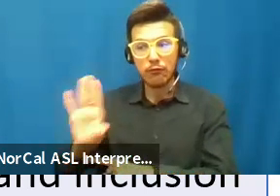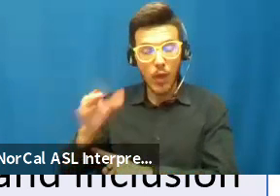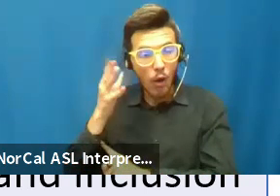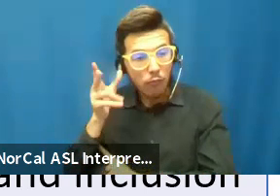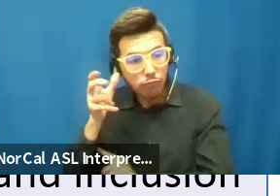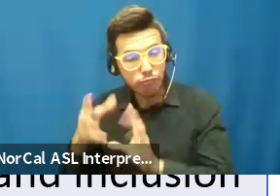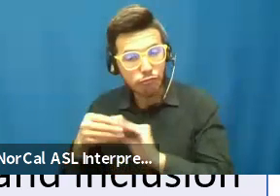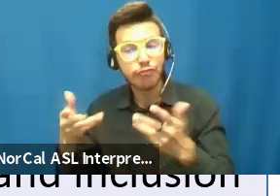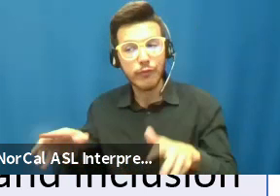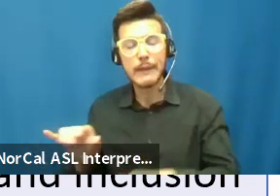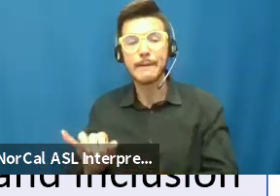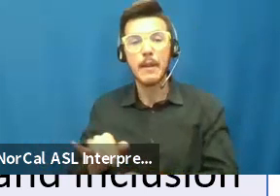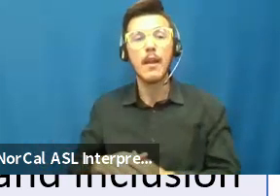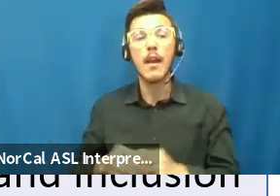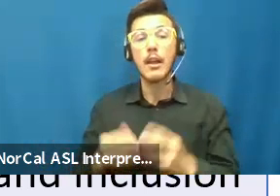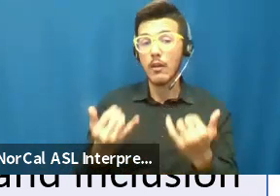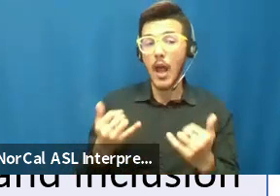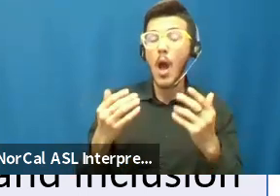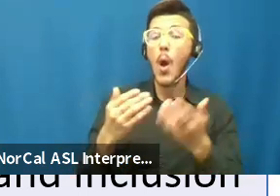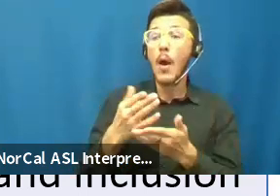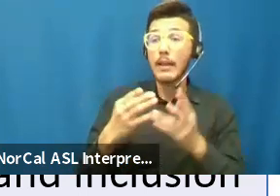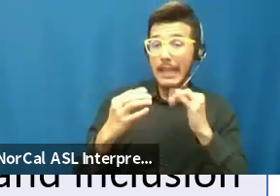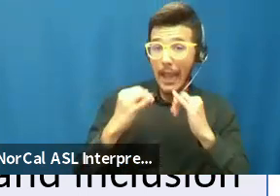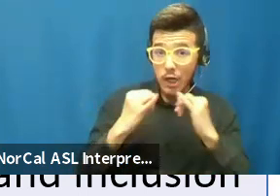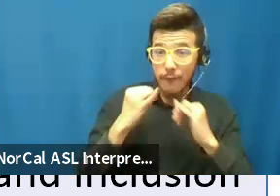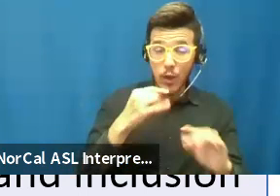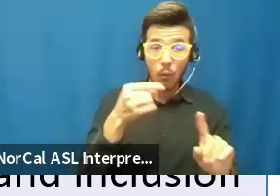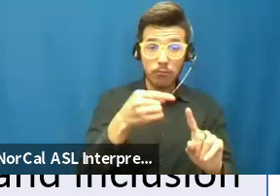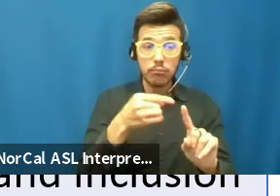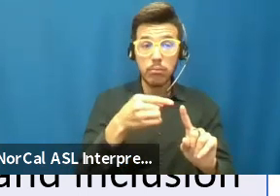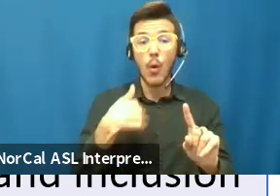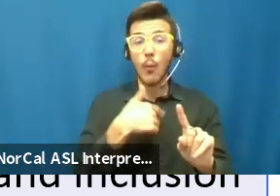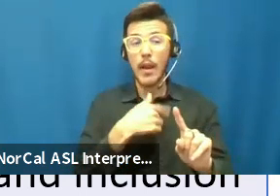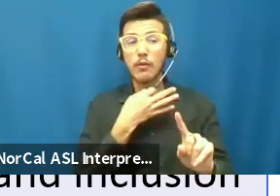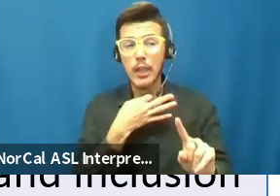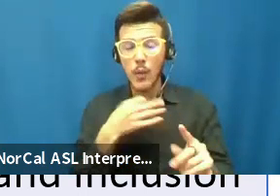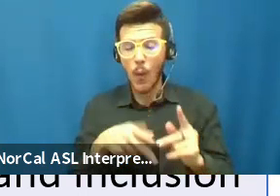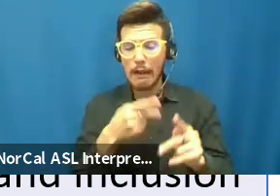So as part of these interviews, we were really curious about what types of titles these ADA